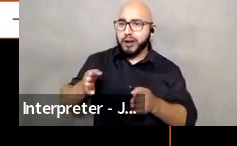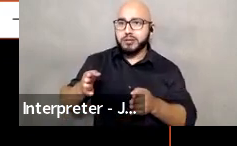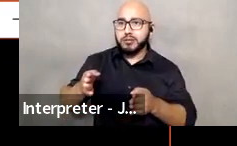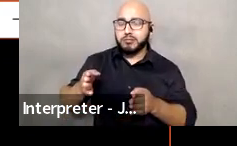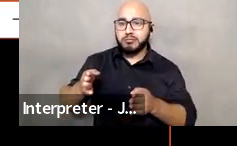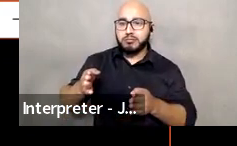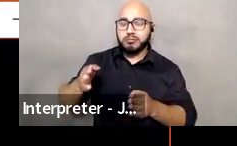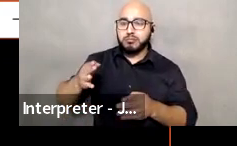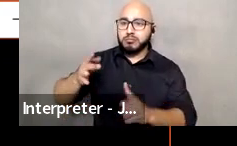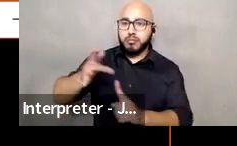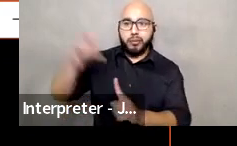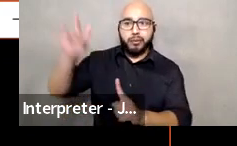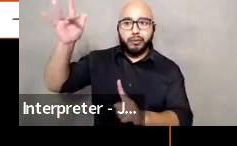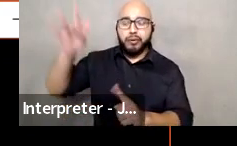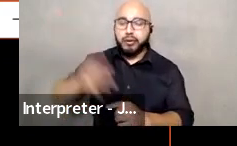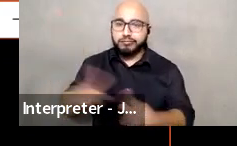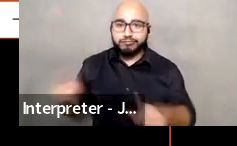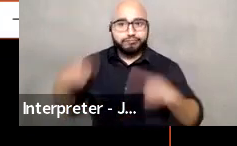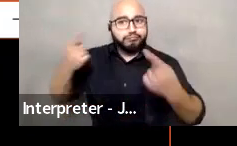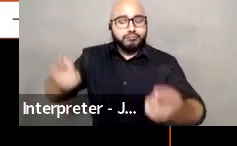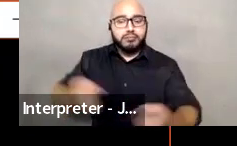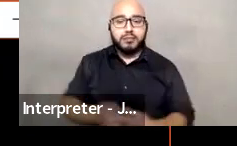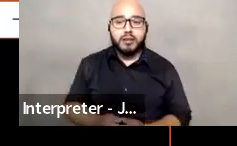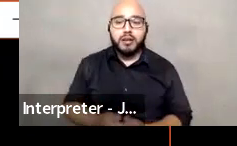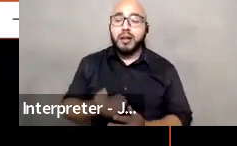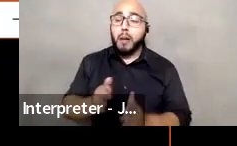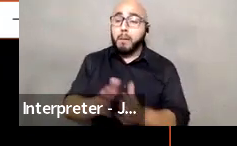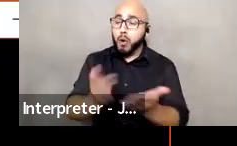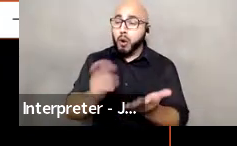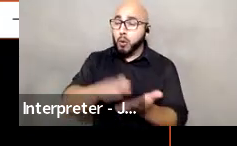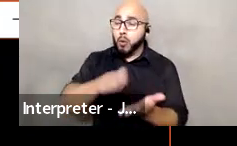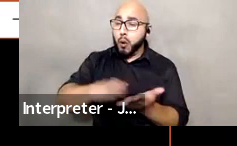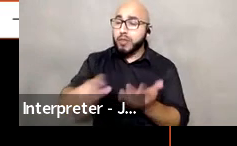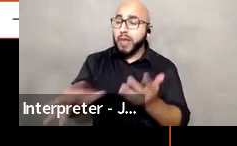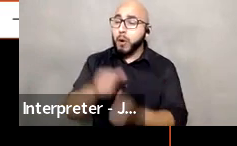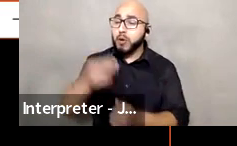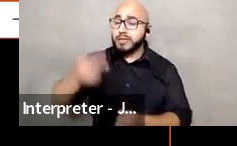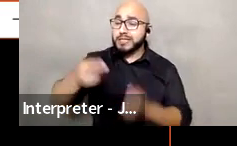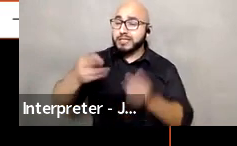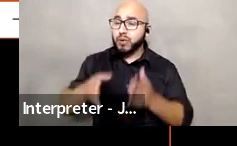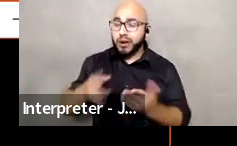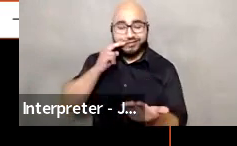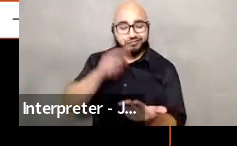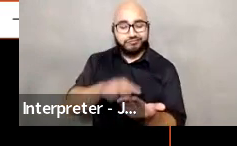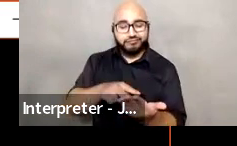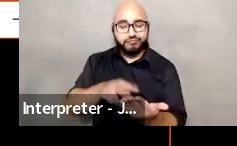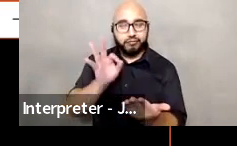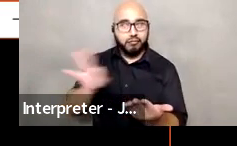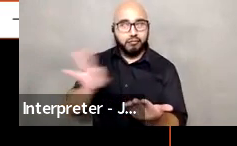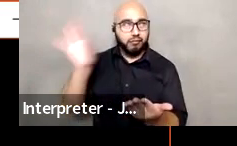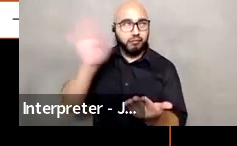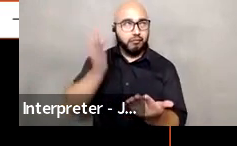Wrote a book that most. Historians. At the time kind of rolled their eyes. At. But one that was, I would.